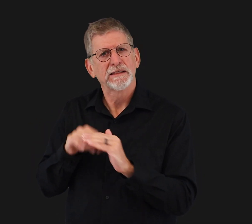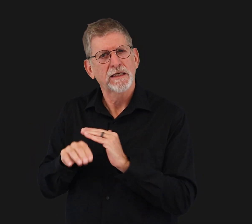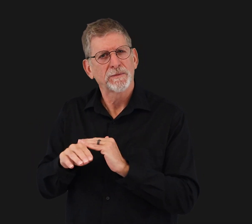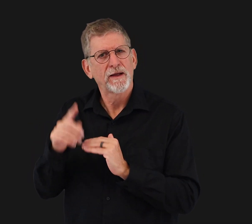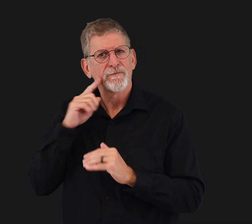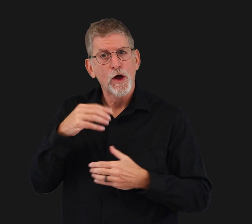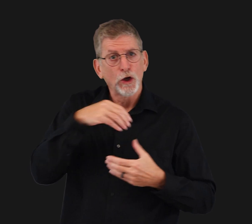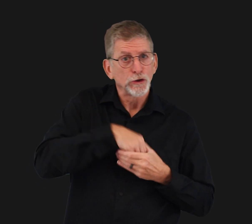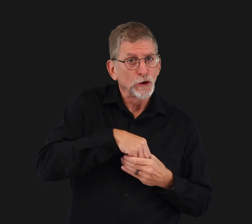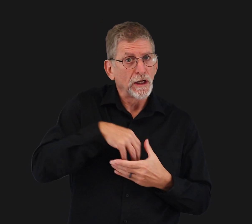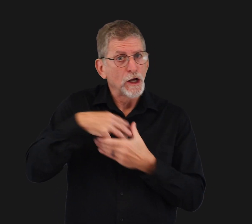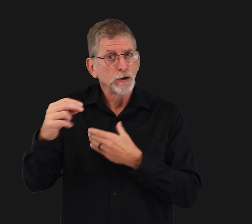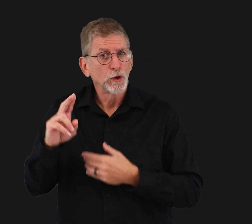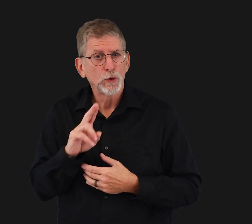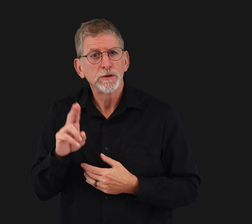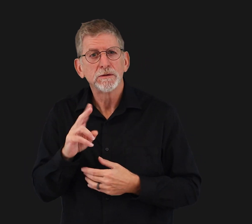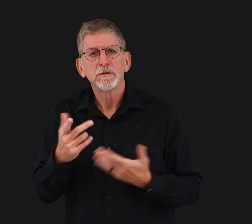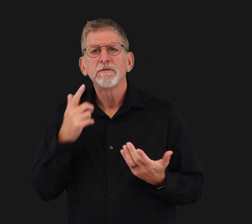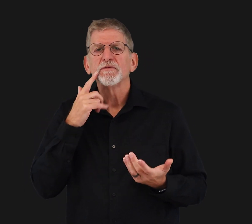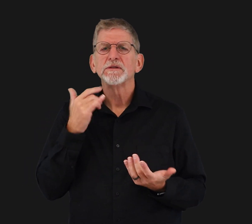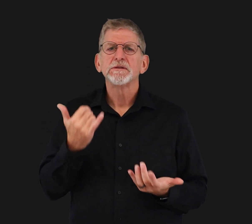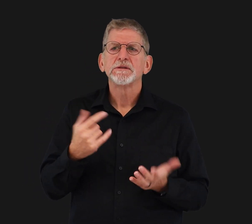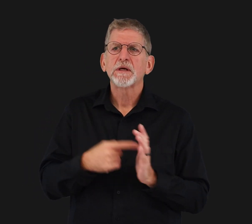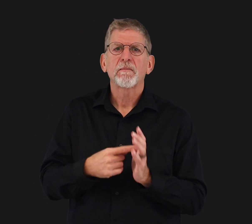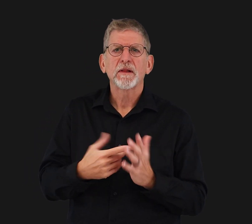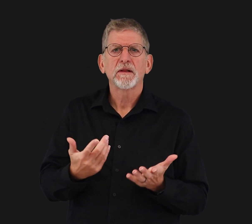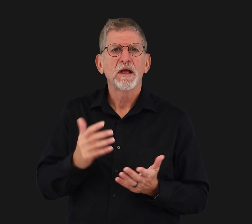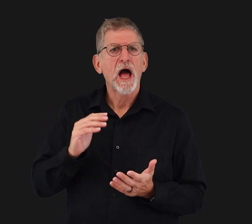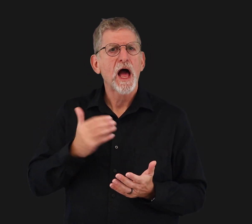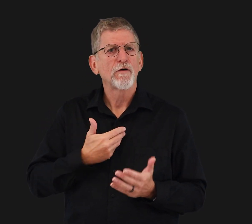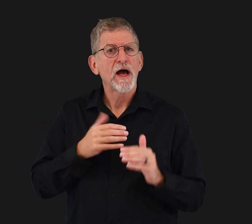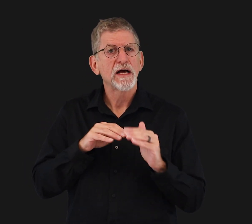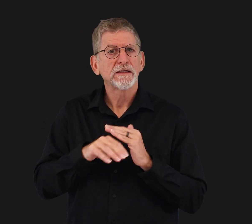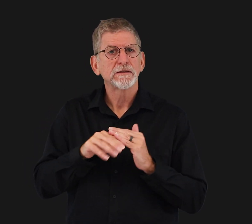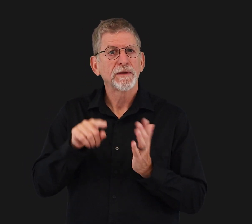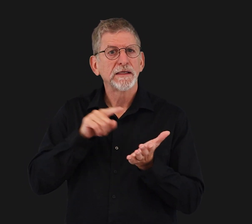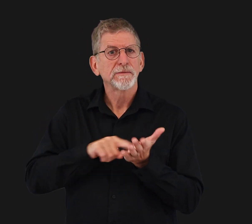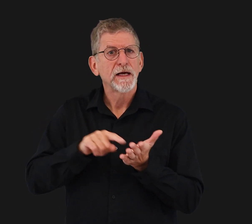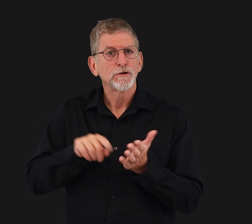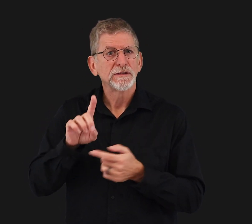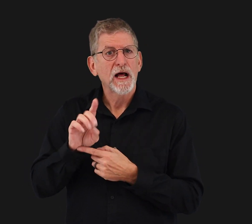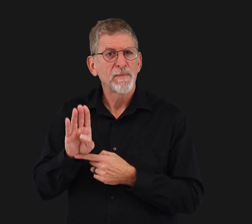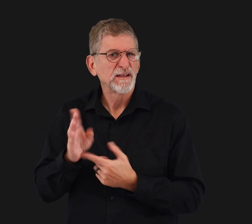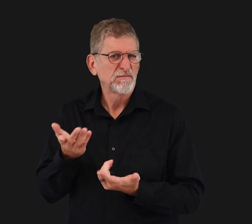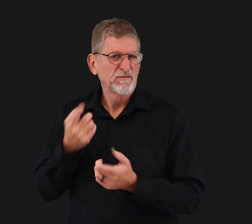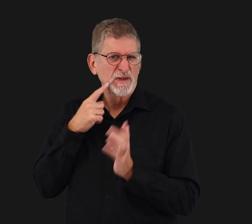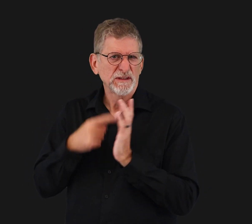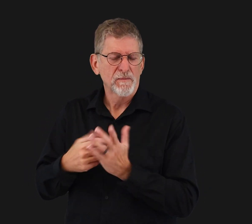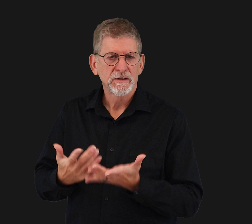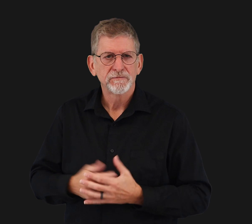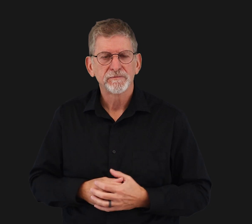for internal and external users (e.g., our accessibility inspection database).